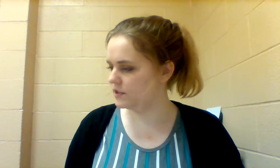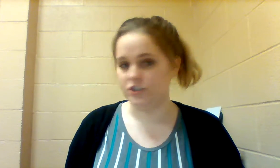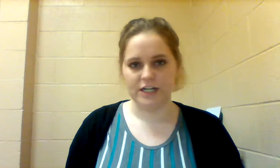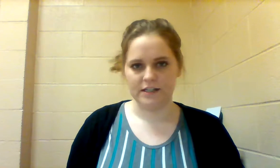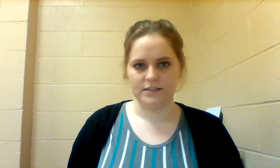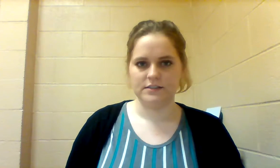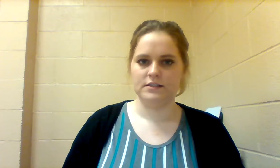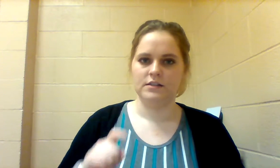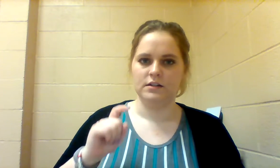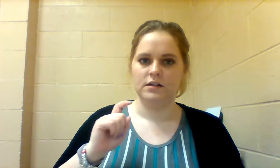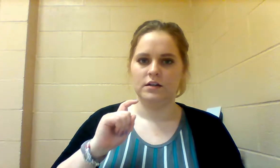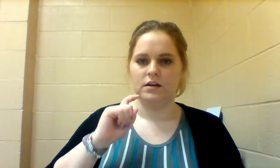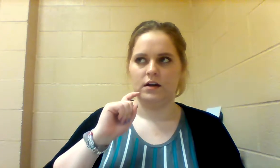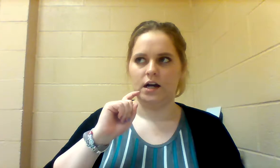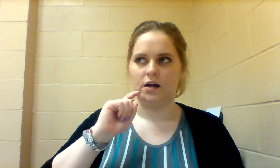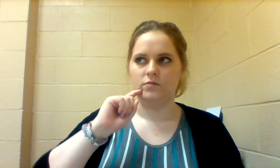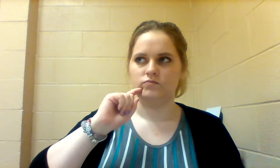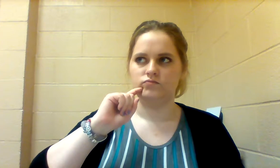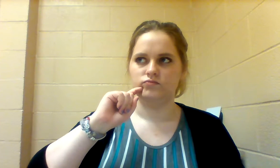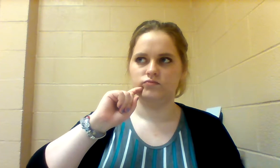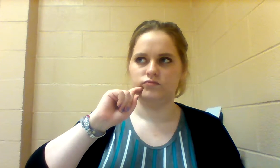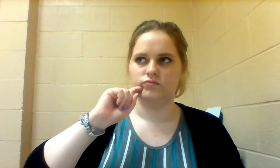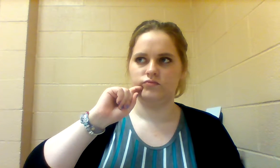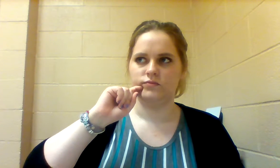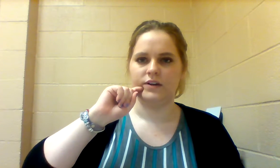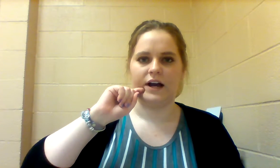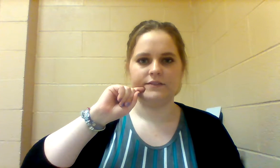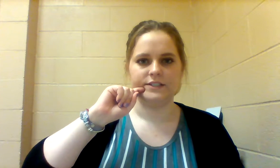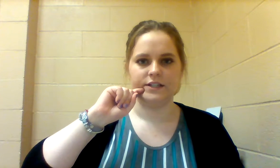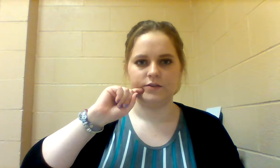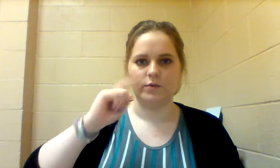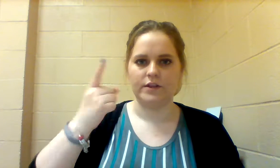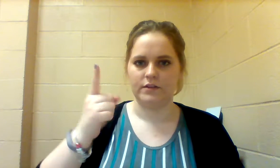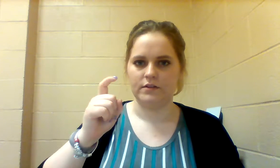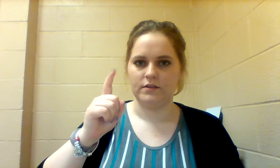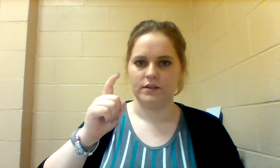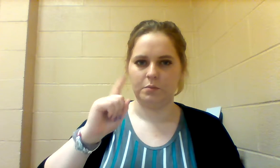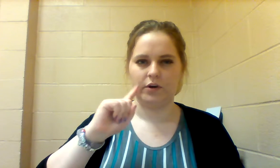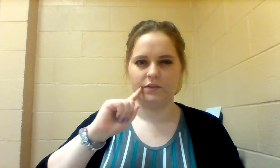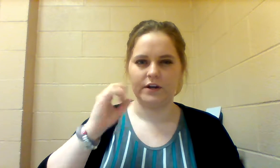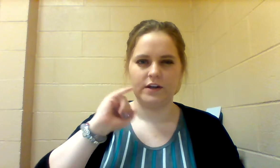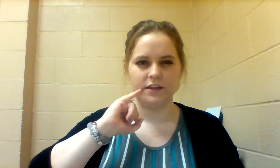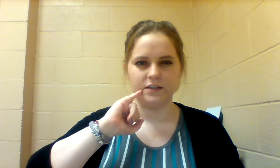JEALOUS I've seen it with the pointer finger I think